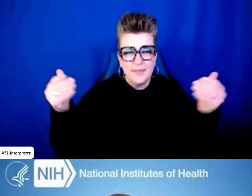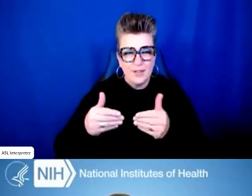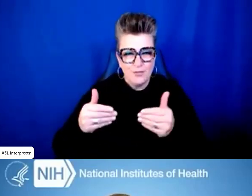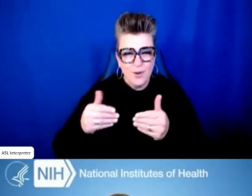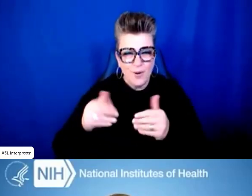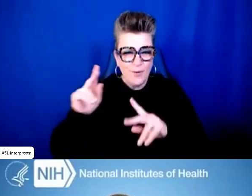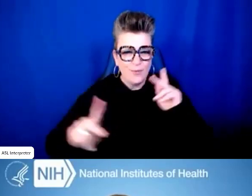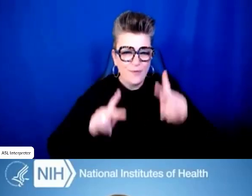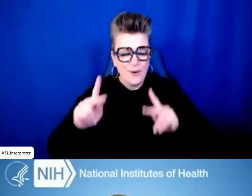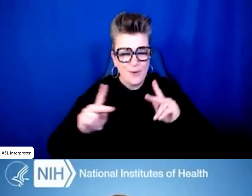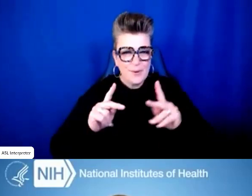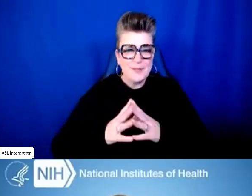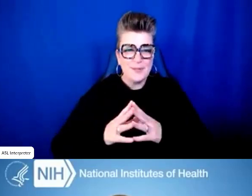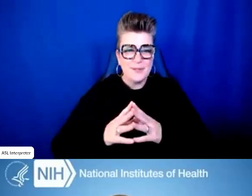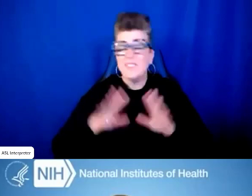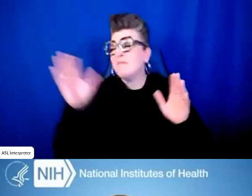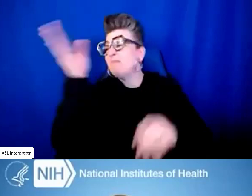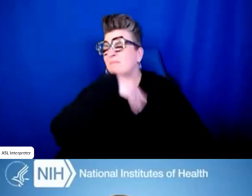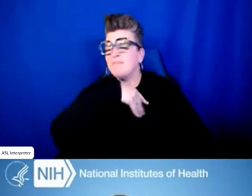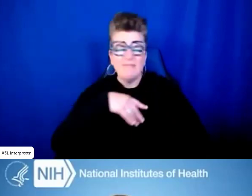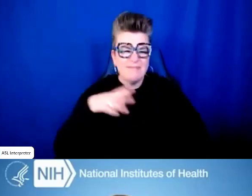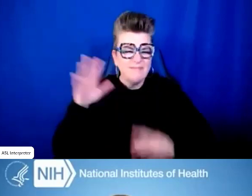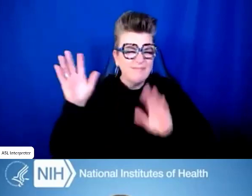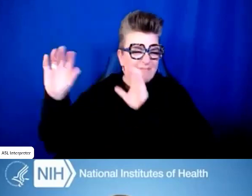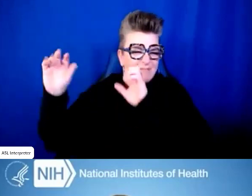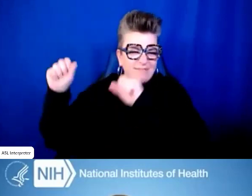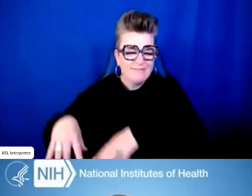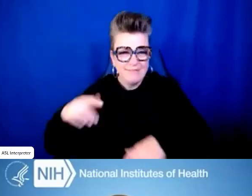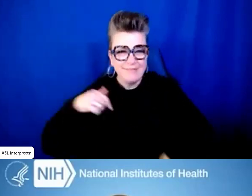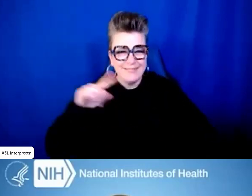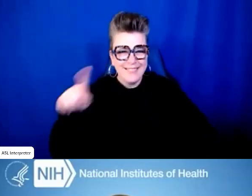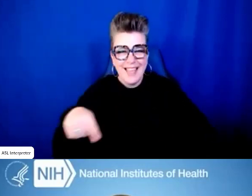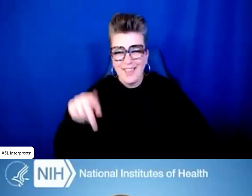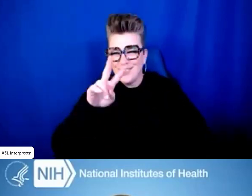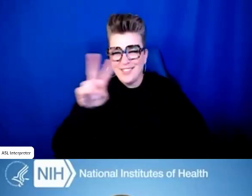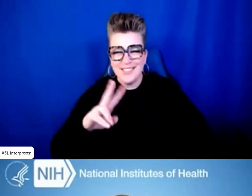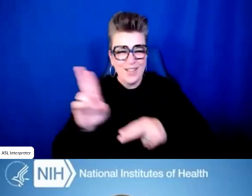Actually, we can skip that part. I'll just use folks here on the screen.